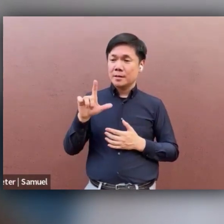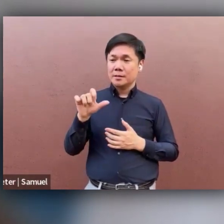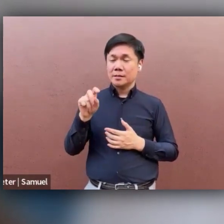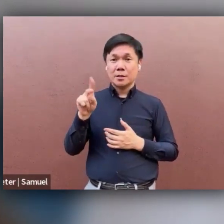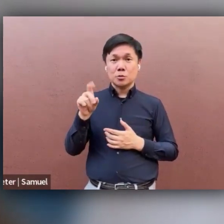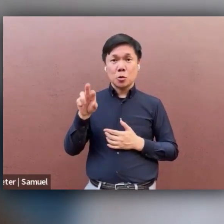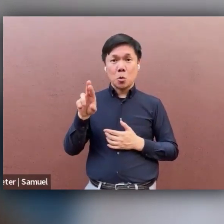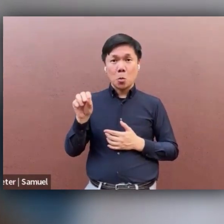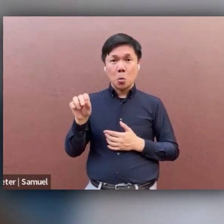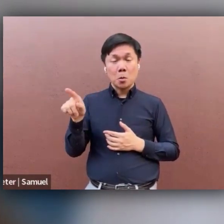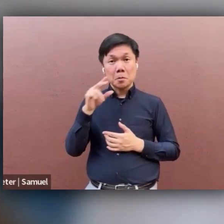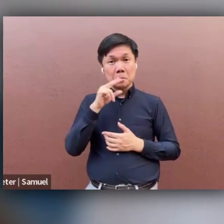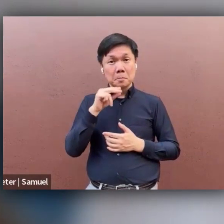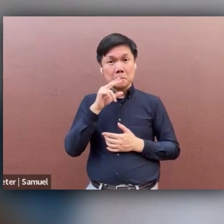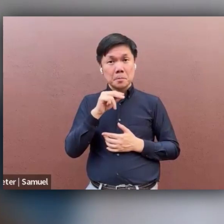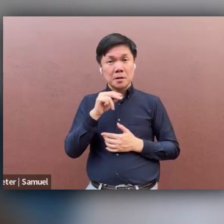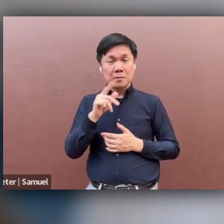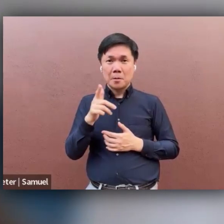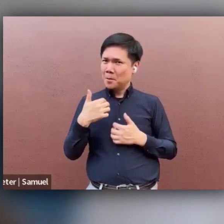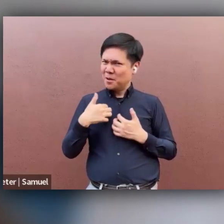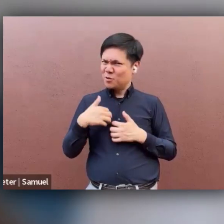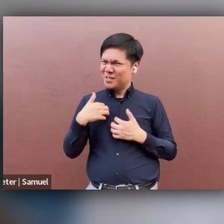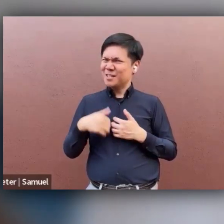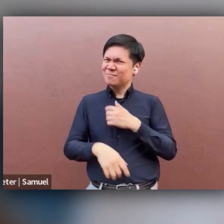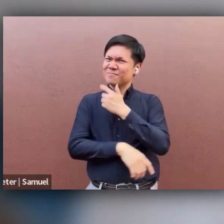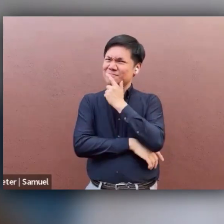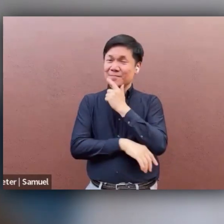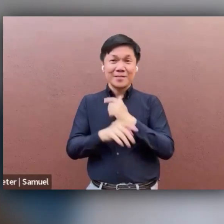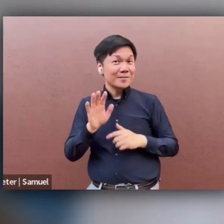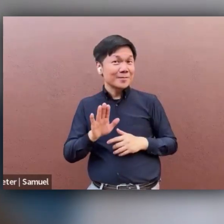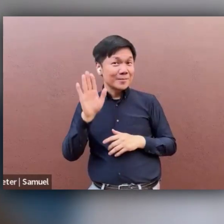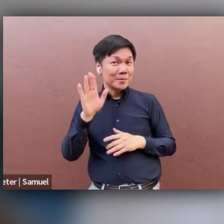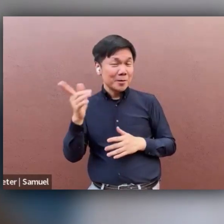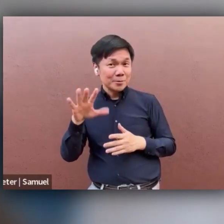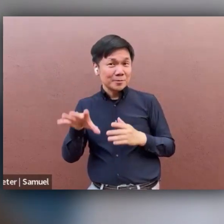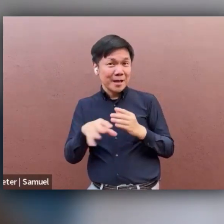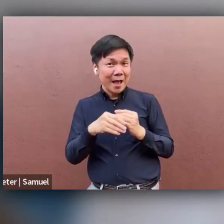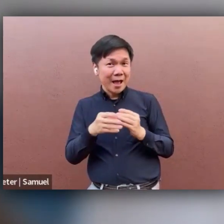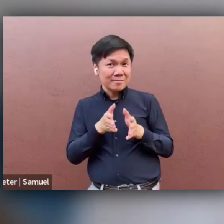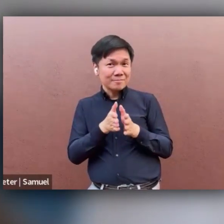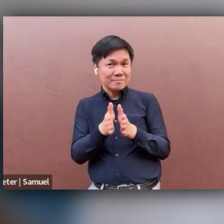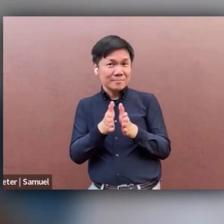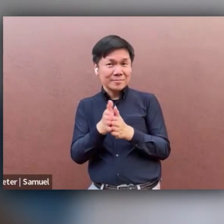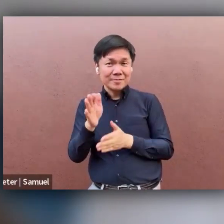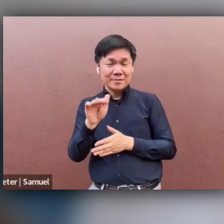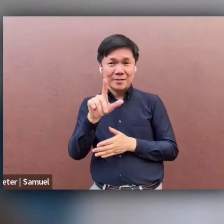I see that Alessandro Ciceri in the chat had, say, some interesting reflection to want to share with all of us.